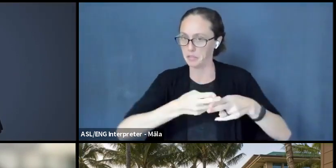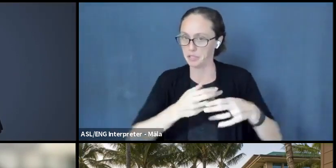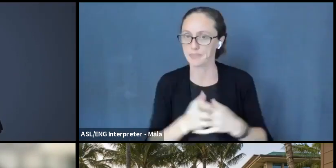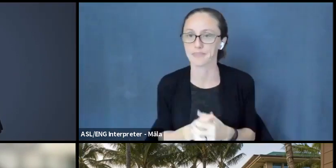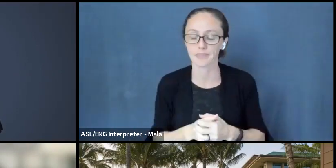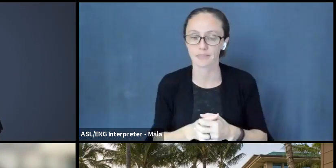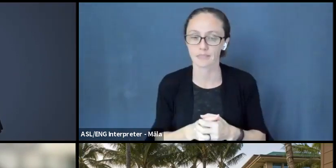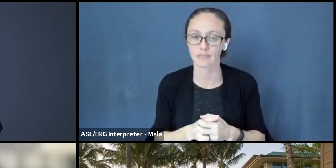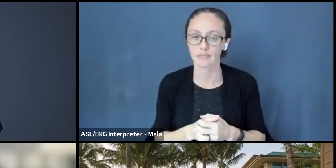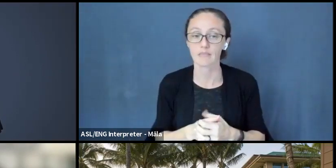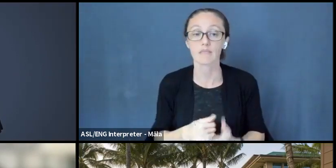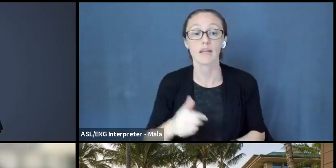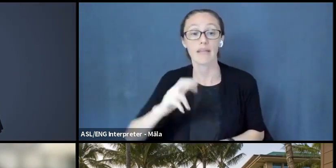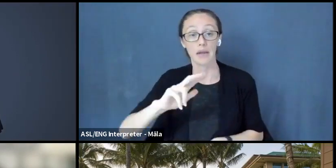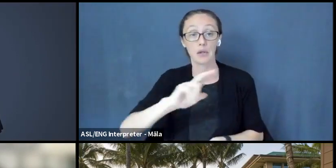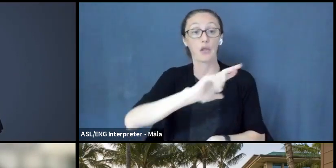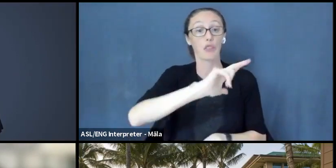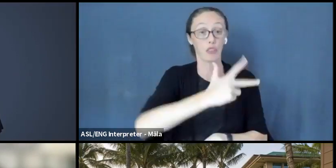The third dose vs. the booster.